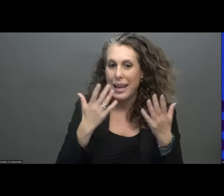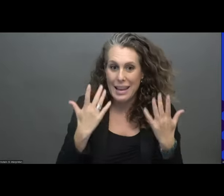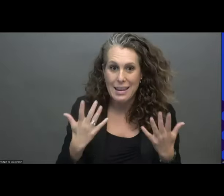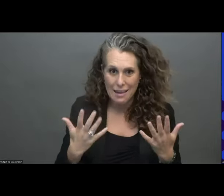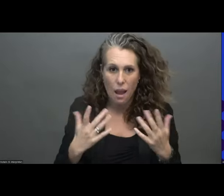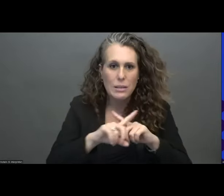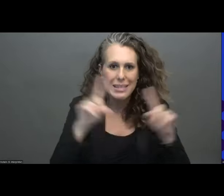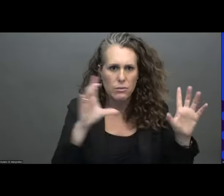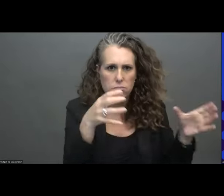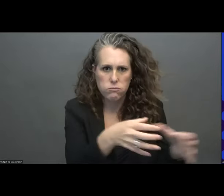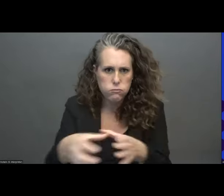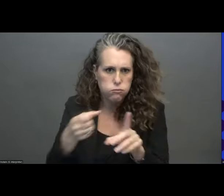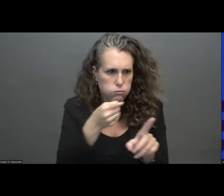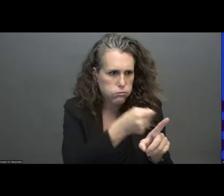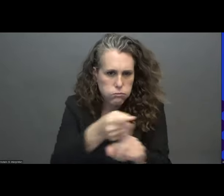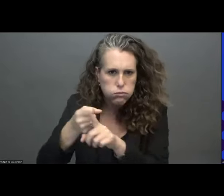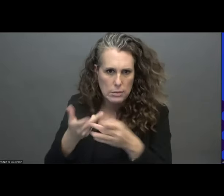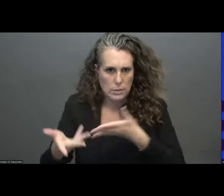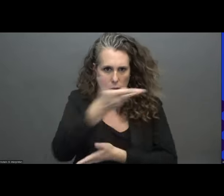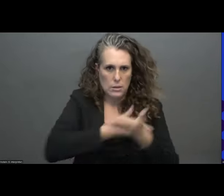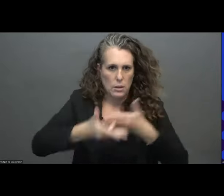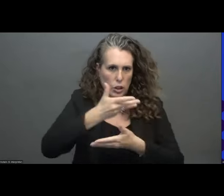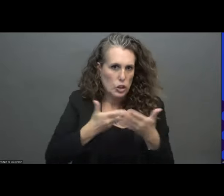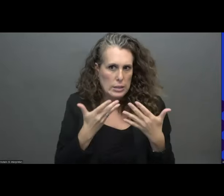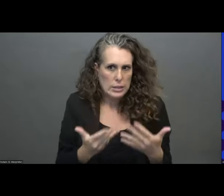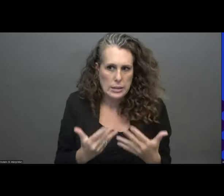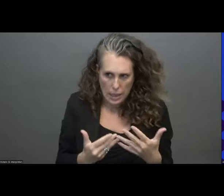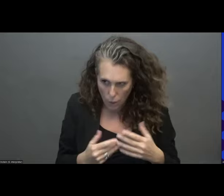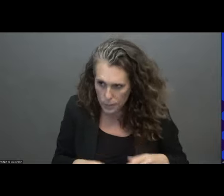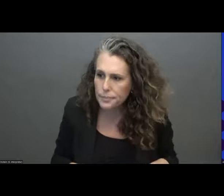be interesting for the, for the speakers we have in this discussion to also reflect on